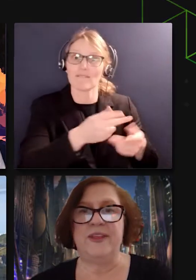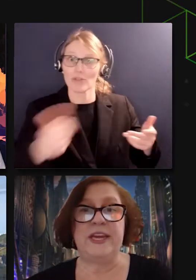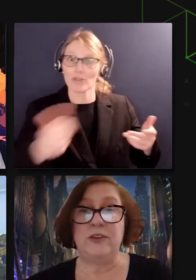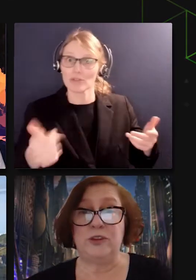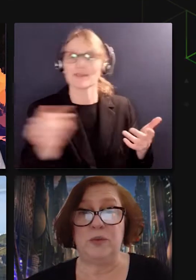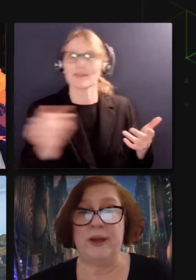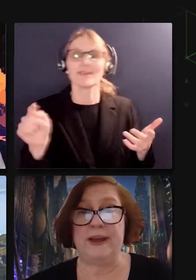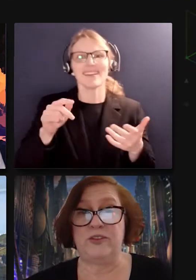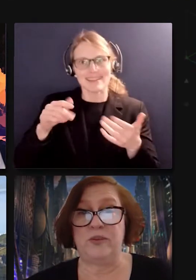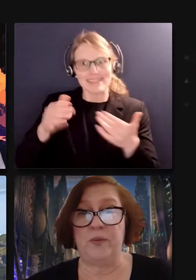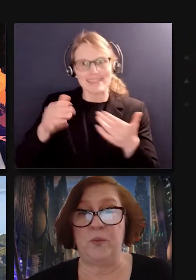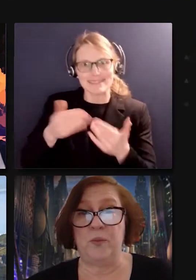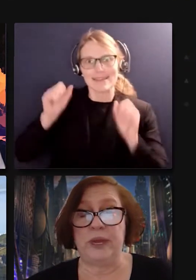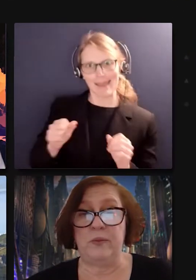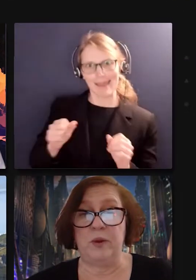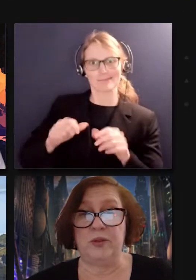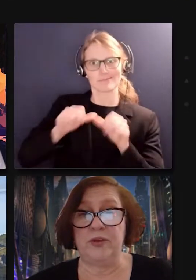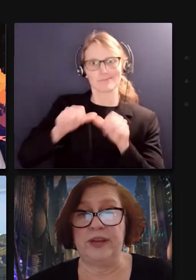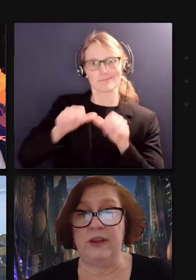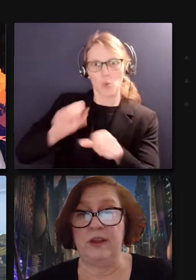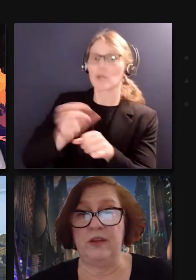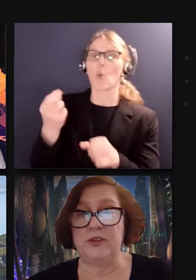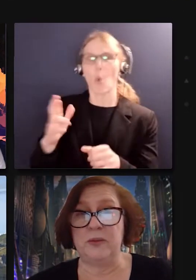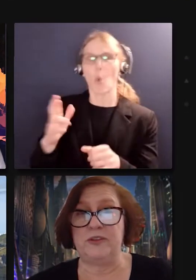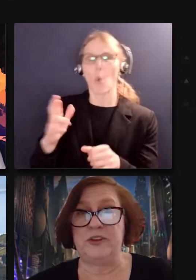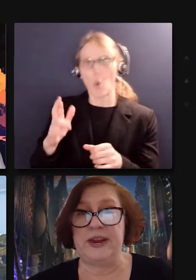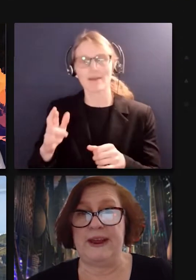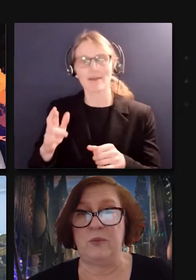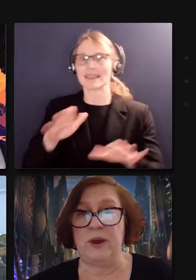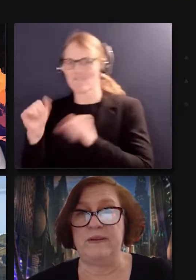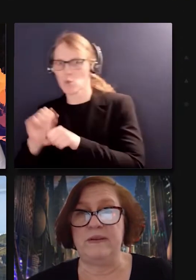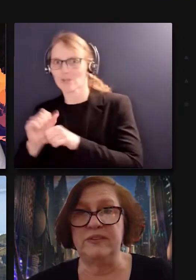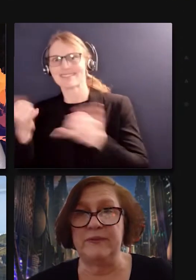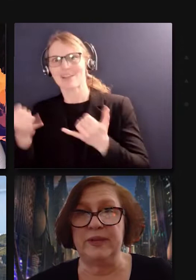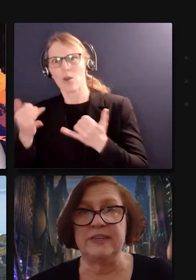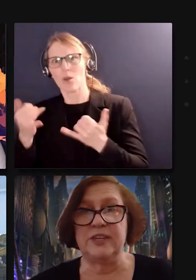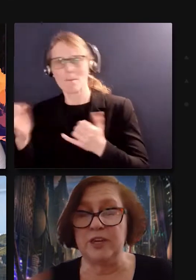Thank you so much. We are learning so much today, and I want to definitely continue